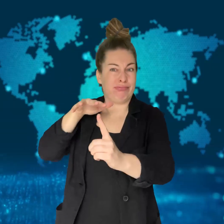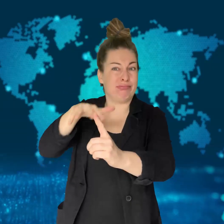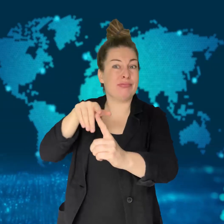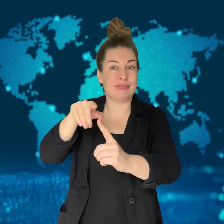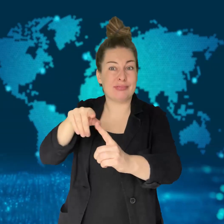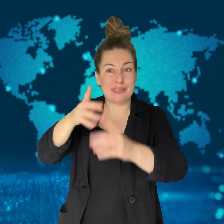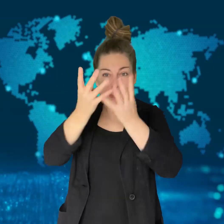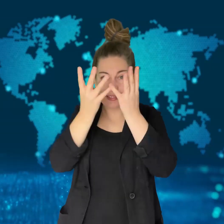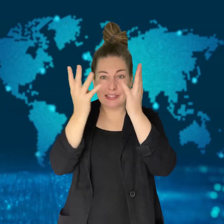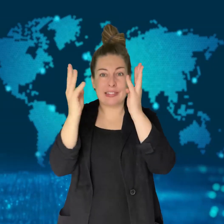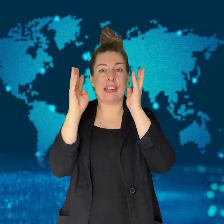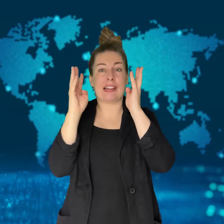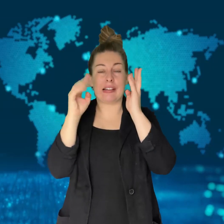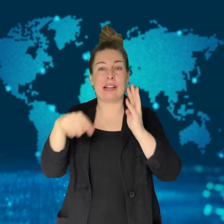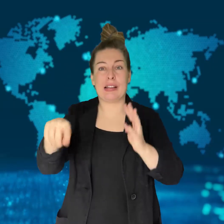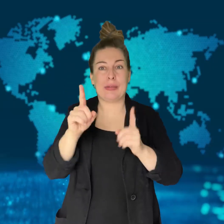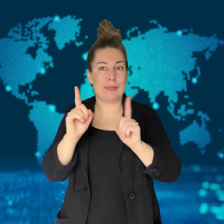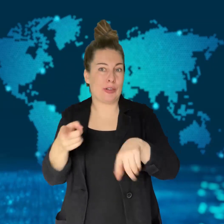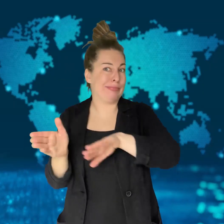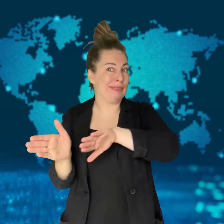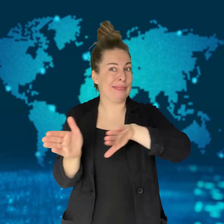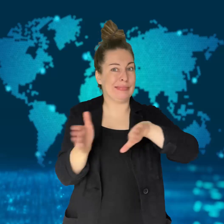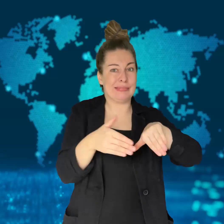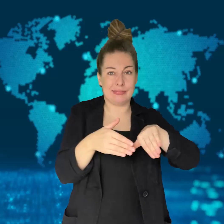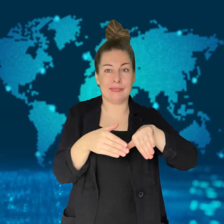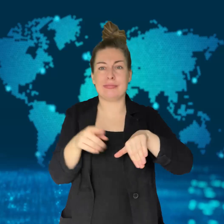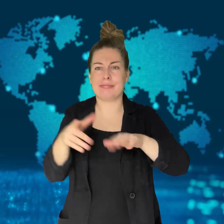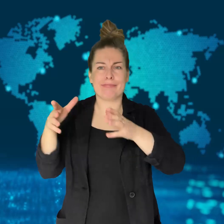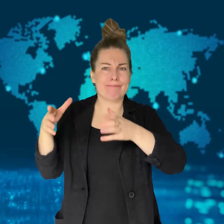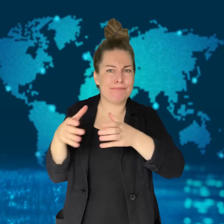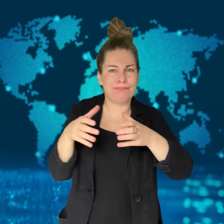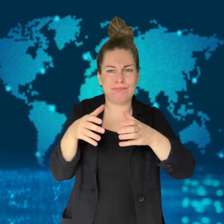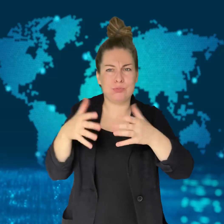people who were angry by the inability